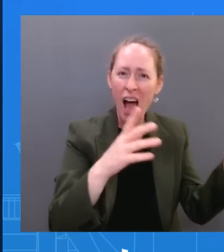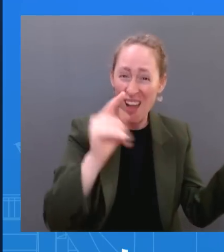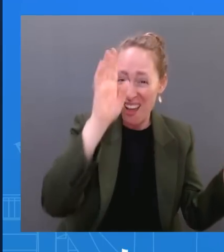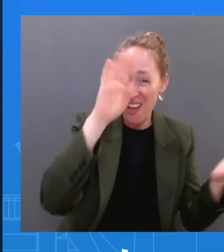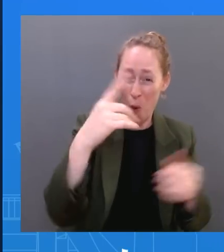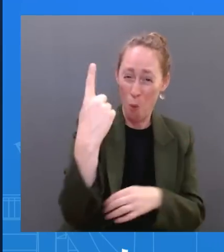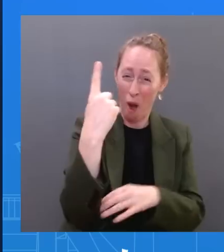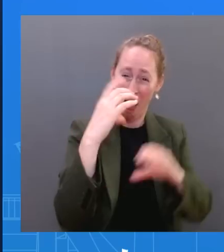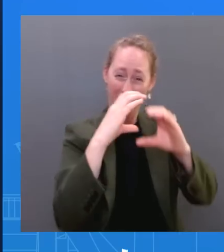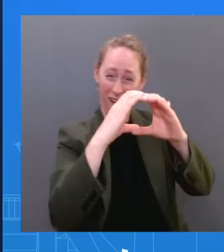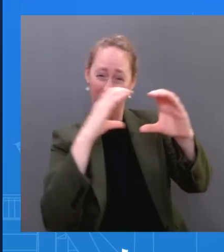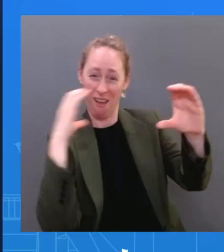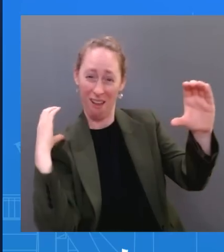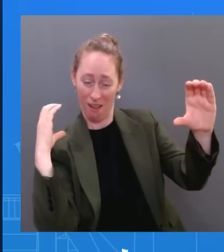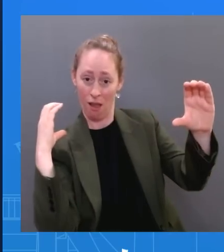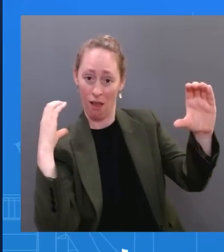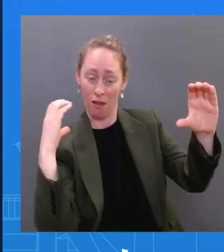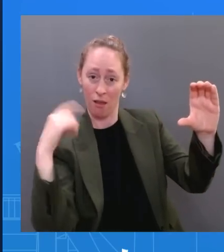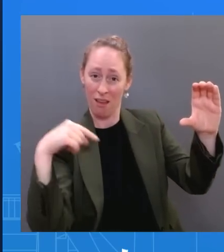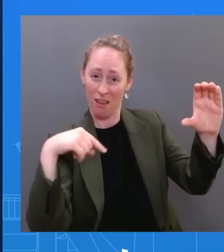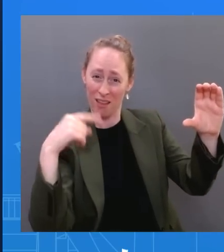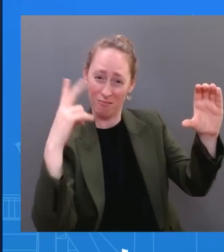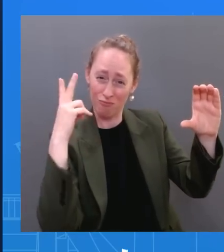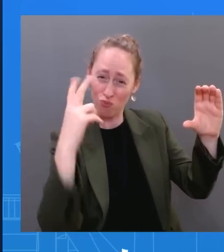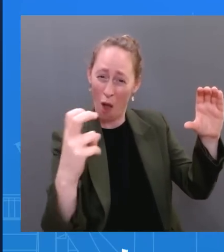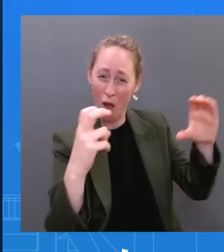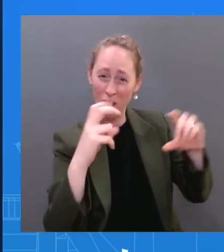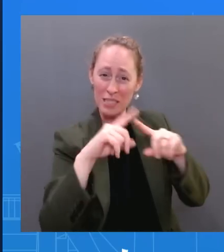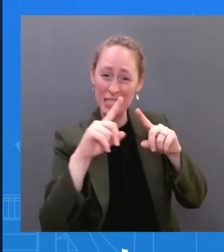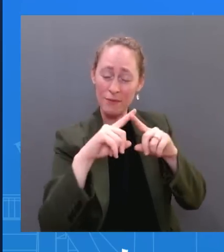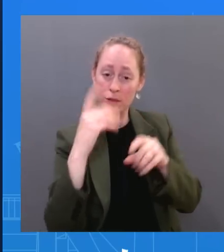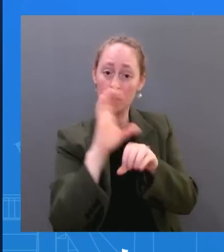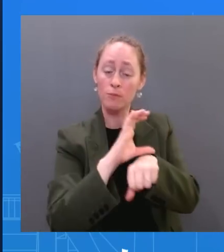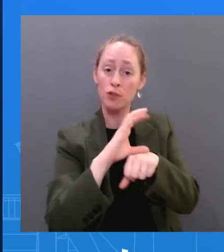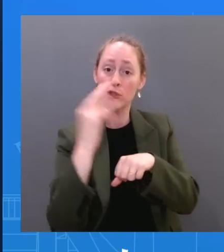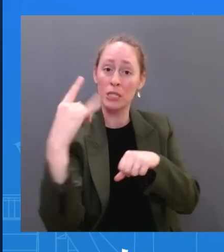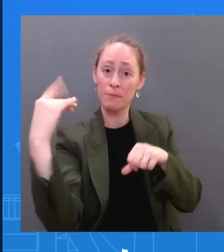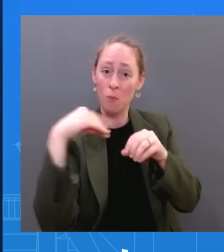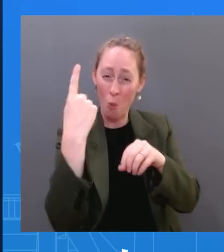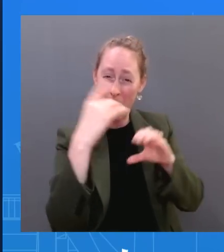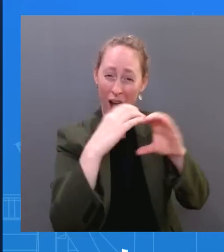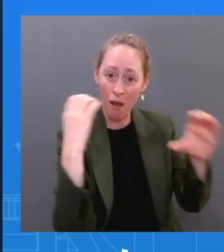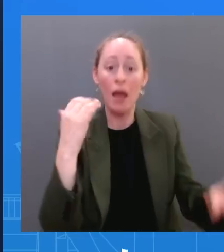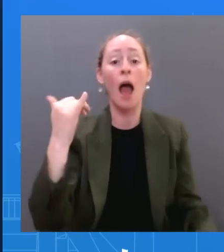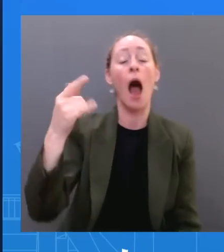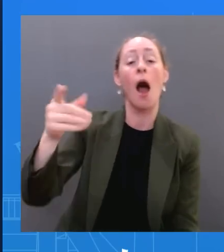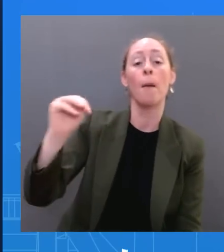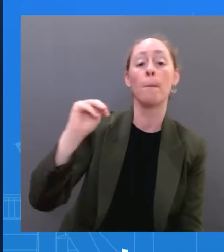with national security. There are both Republicans and Democrats who are willing to step up and pass this, and we believe it should happen fast.